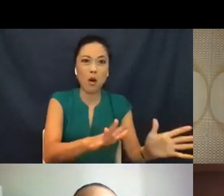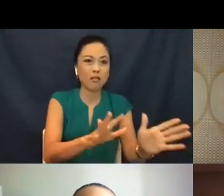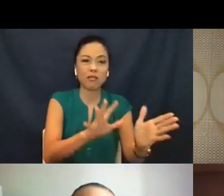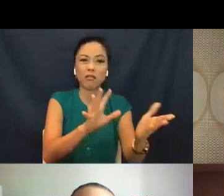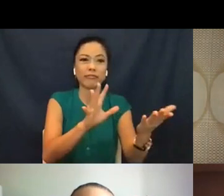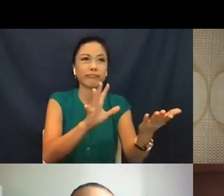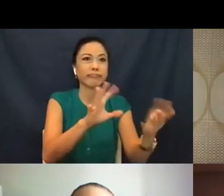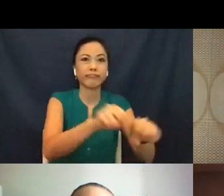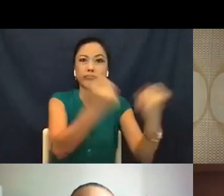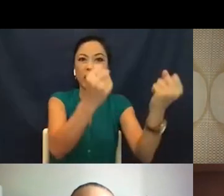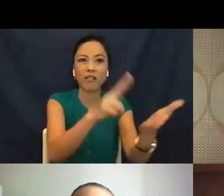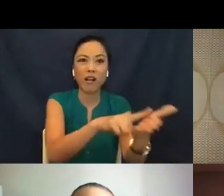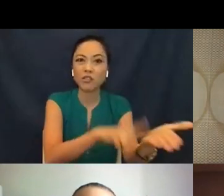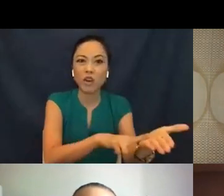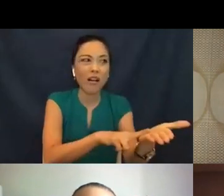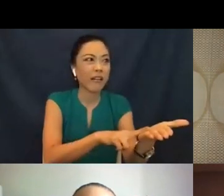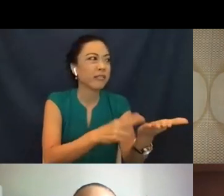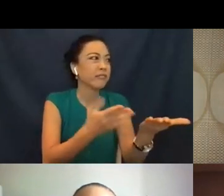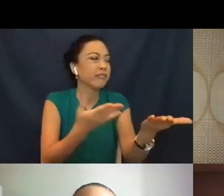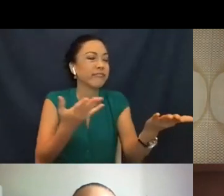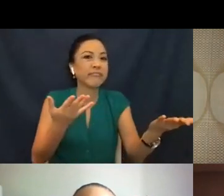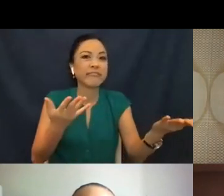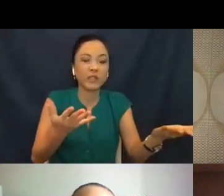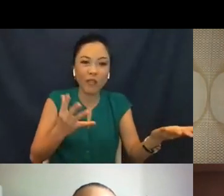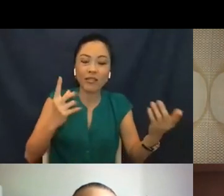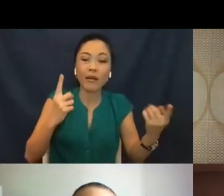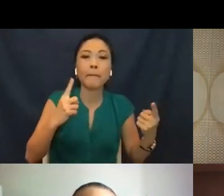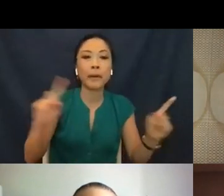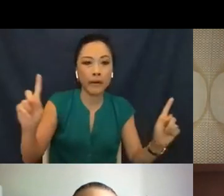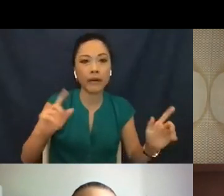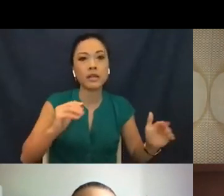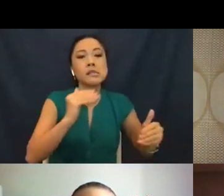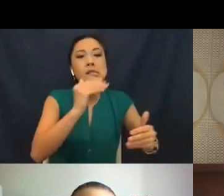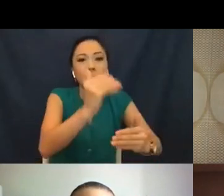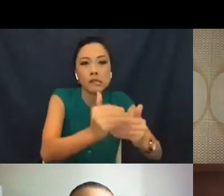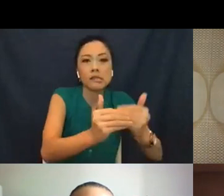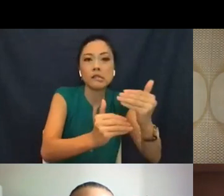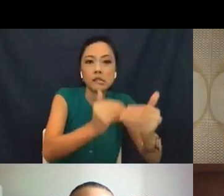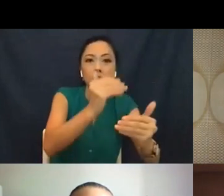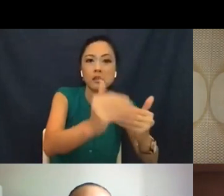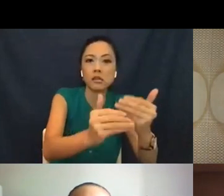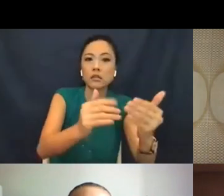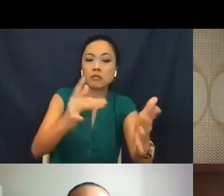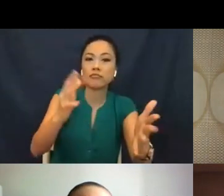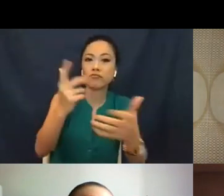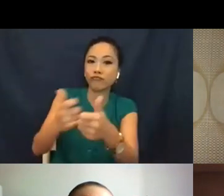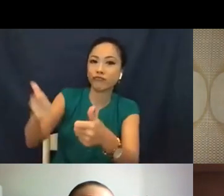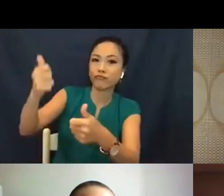by the time things started to move, the executive order came down from Cuomo that gave us the